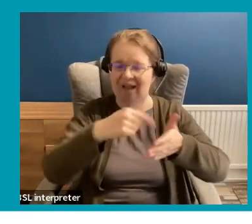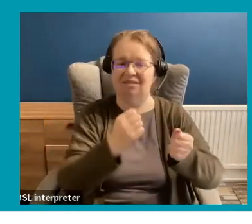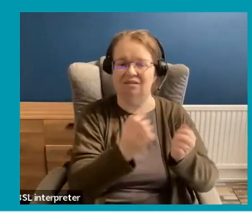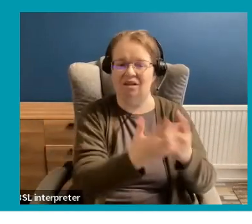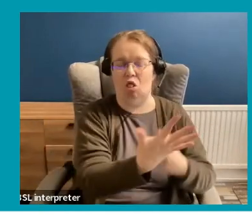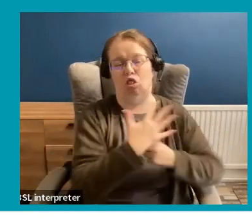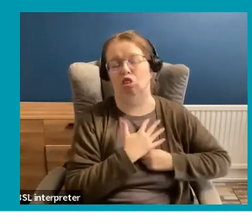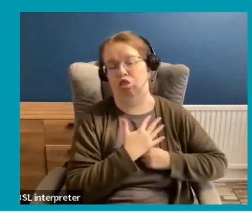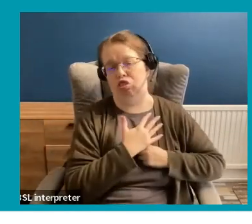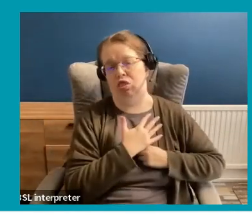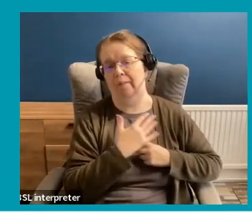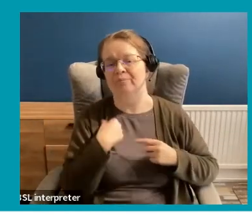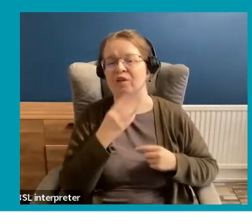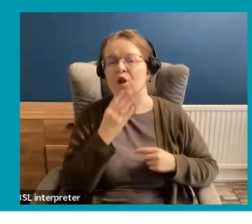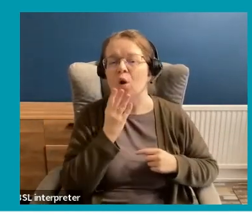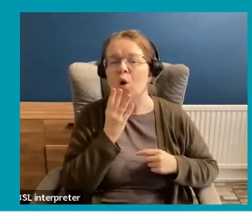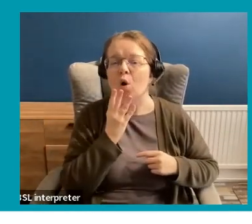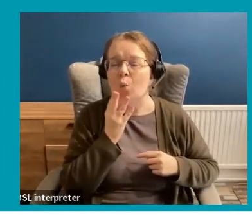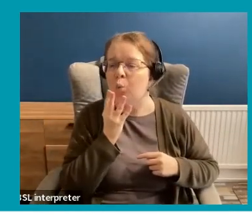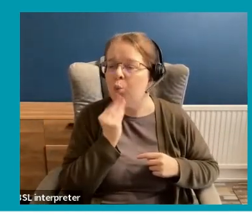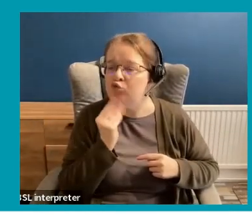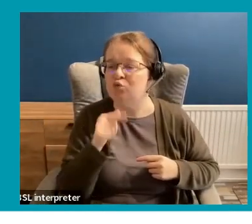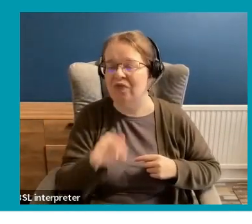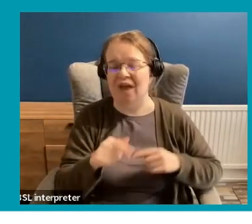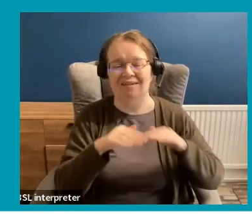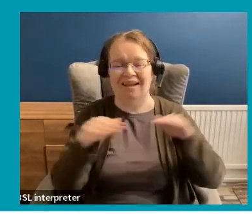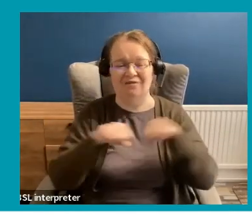even break but we will not fall out on someone if they say disability.